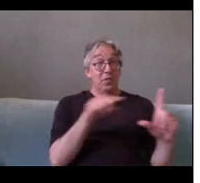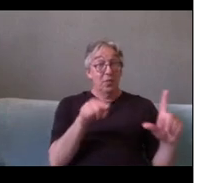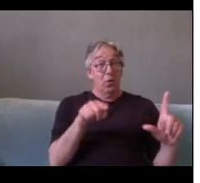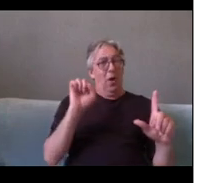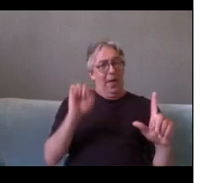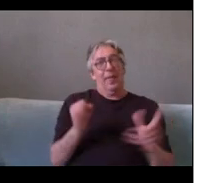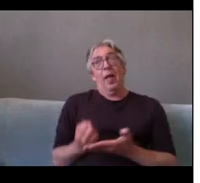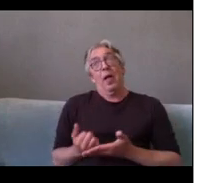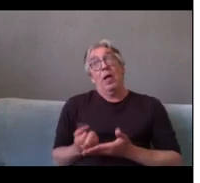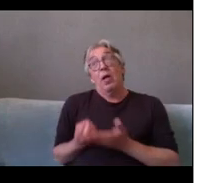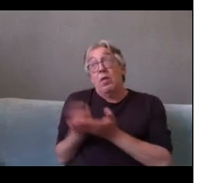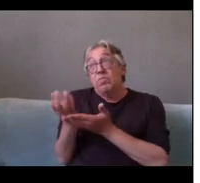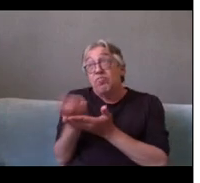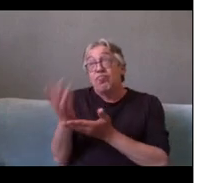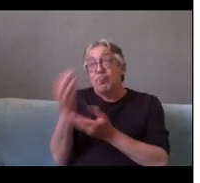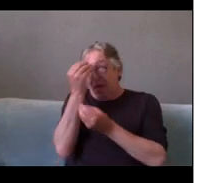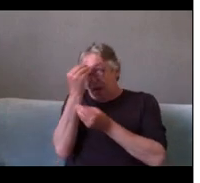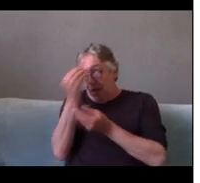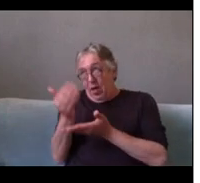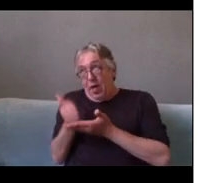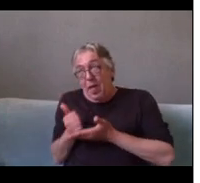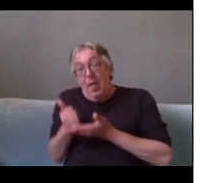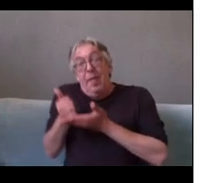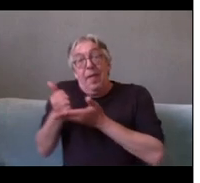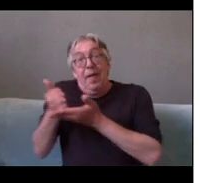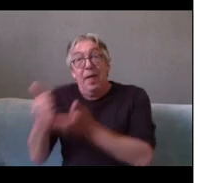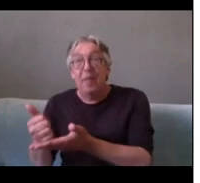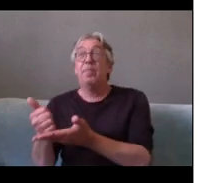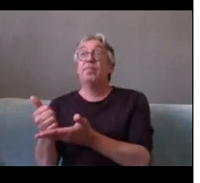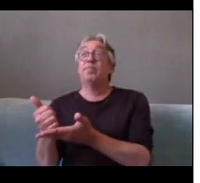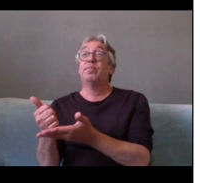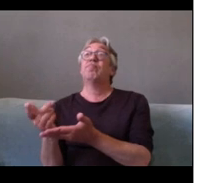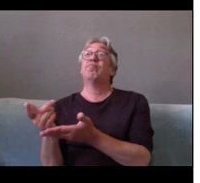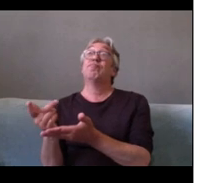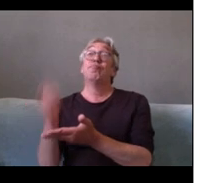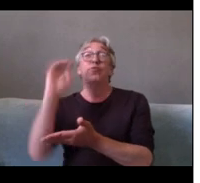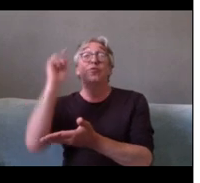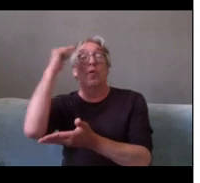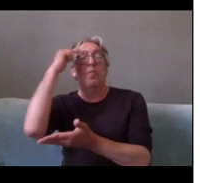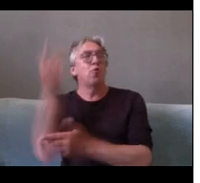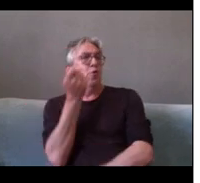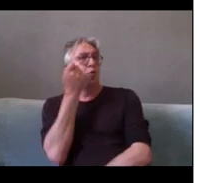about the measurement of disabilities in statistical surveys,